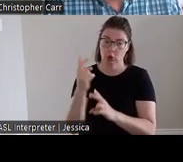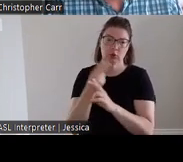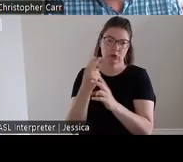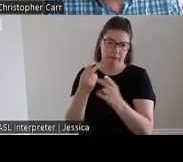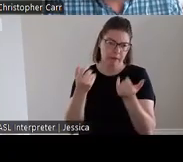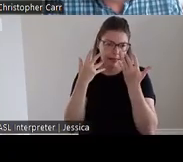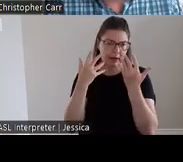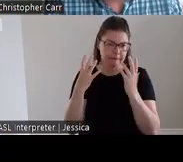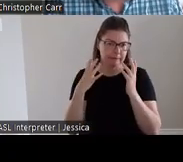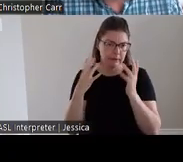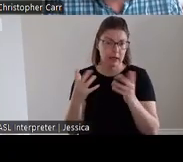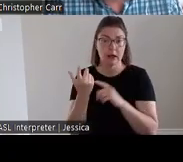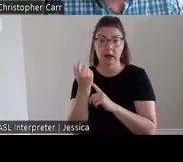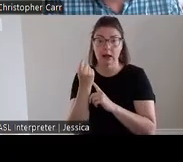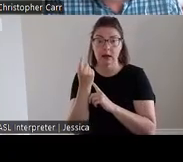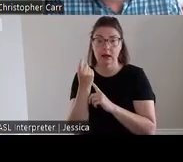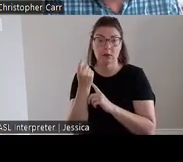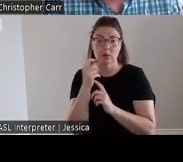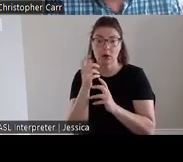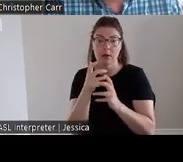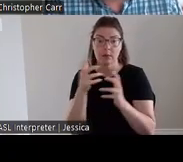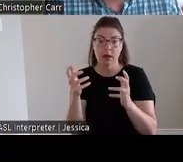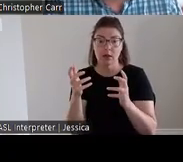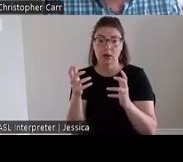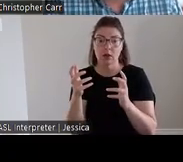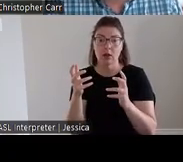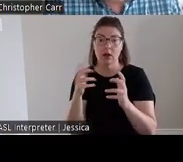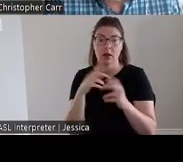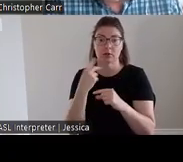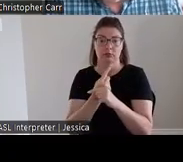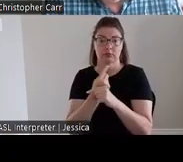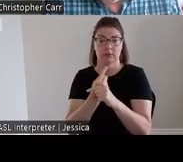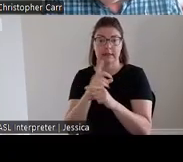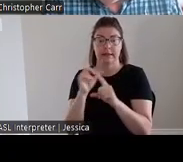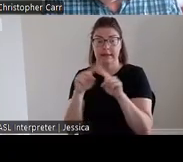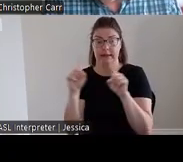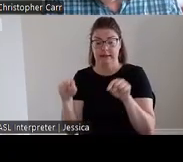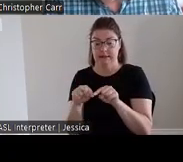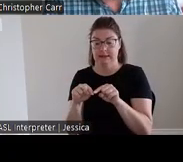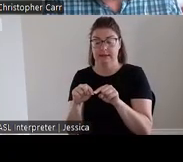That said, it would not take too much to normalize the schema codes...